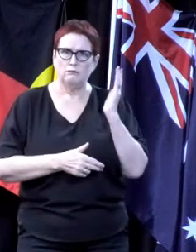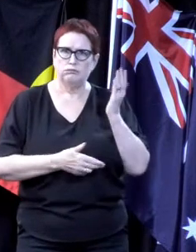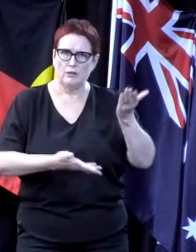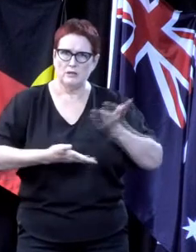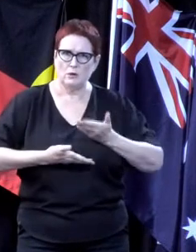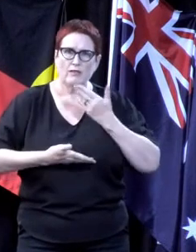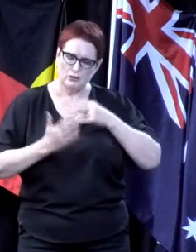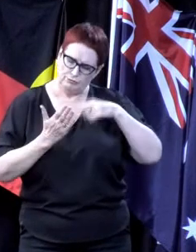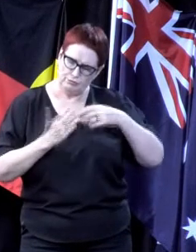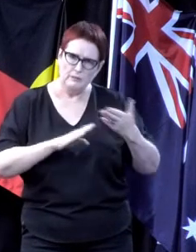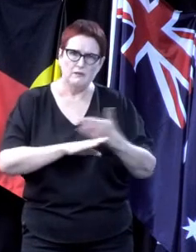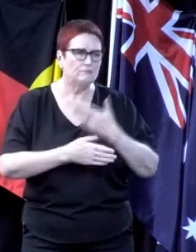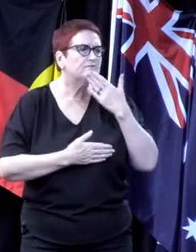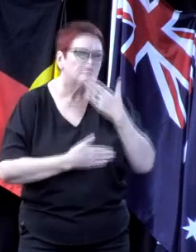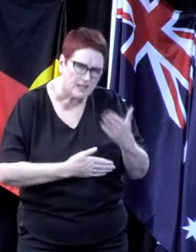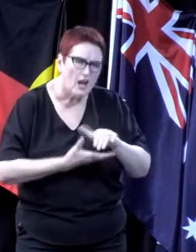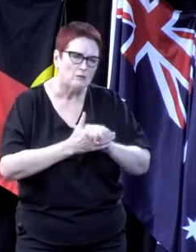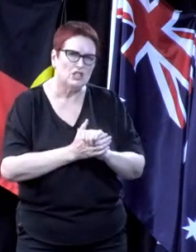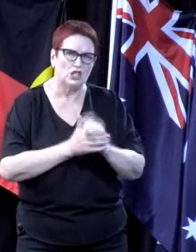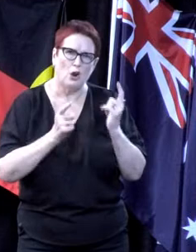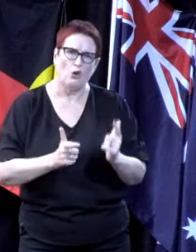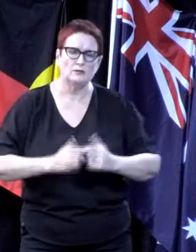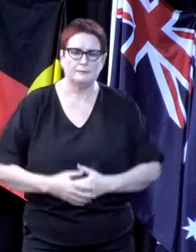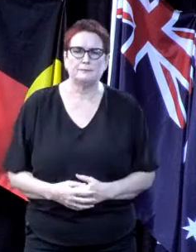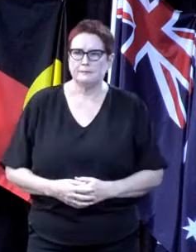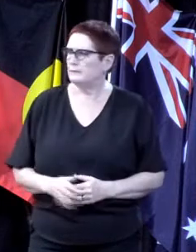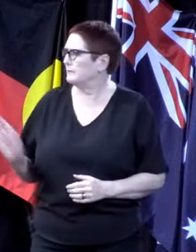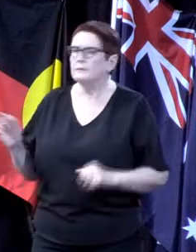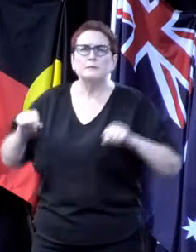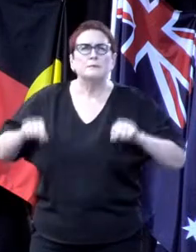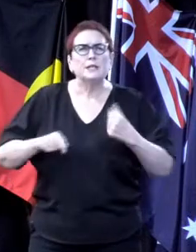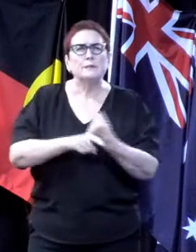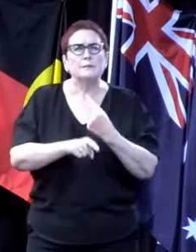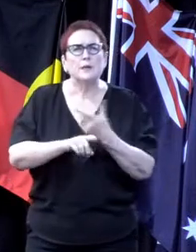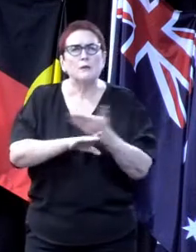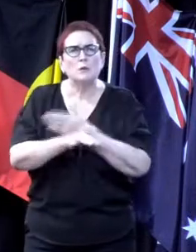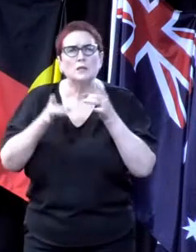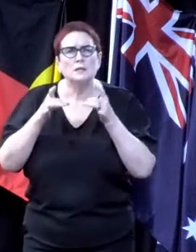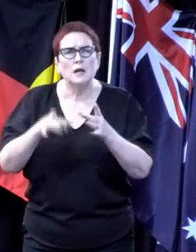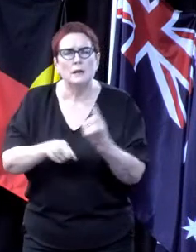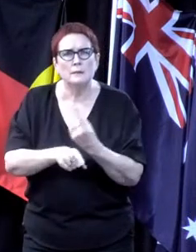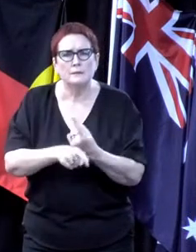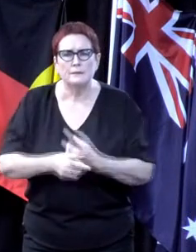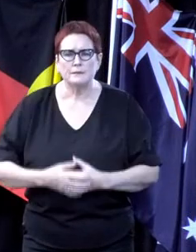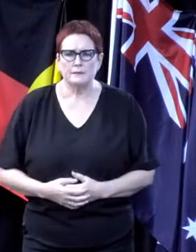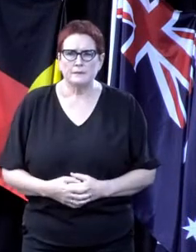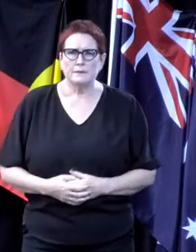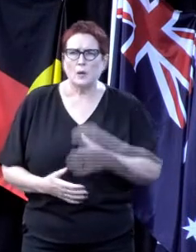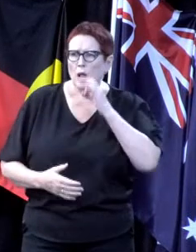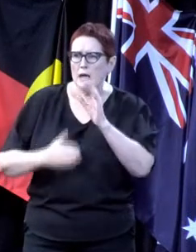It was a professional courtesy that we have appreciated very much. Actually, before you start, can I just ask Ms. McMillan something?